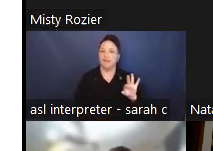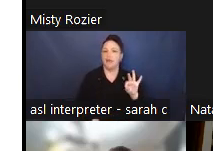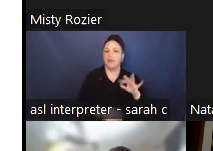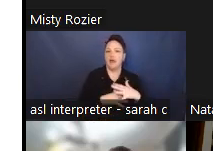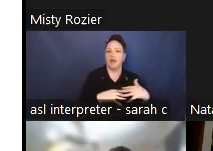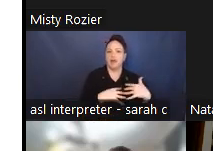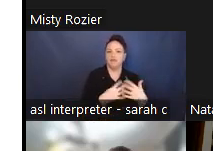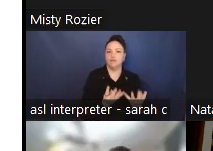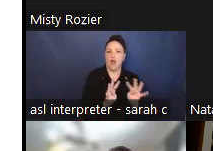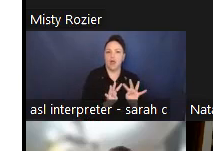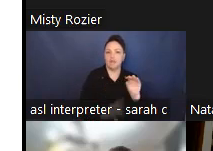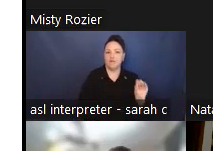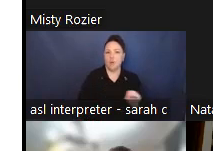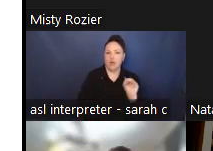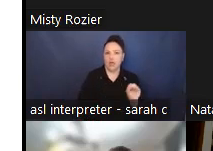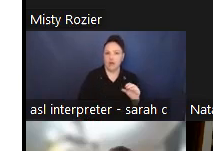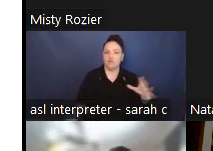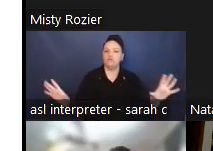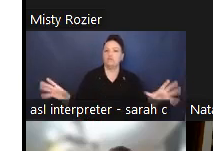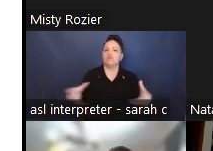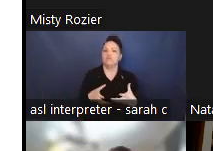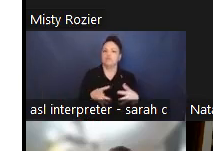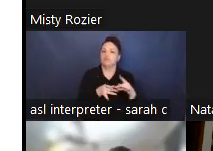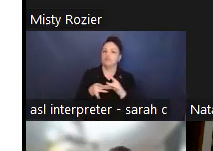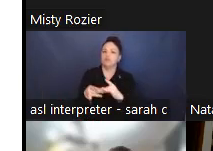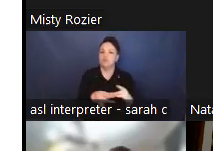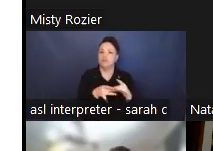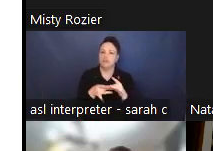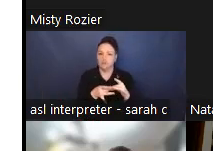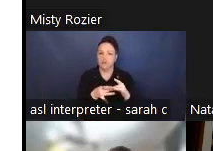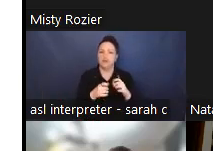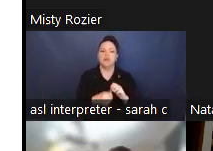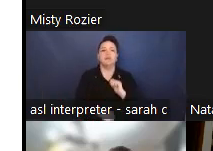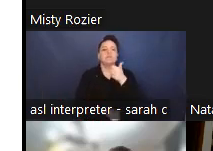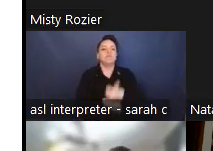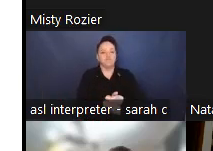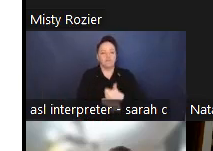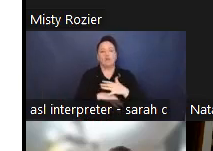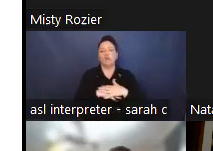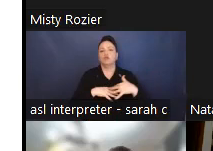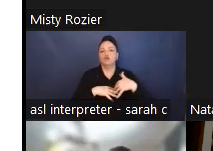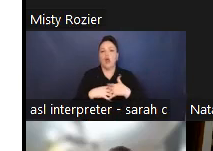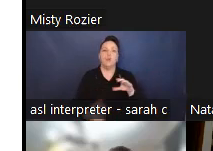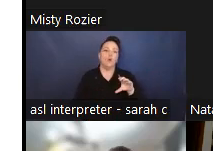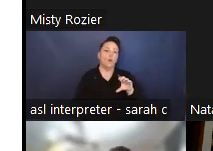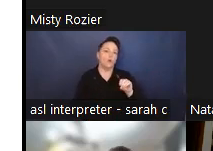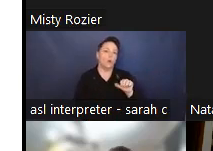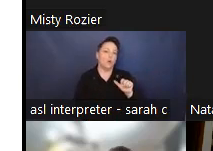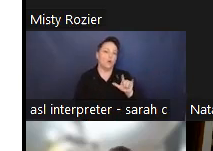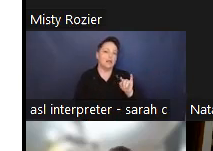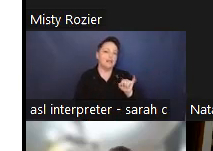help them establish a survivor investment tribal coalition that will focus on domestic violence